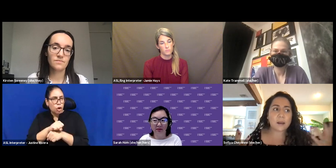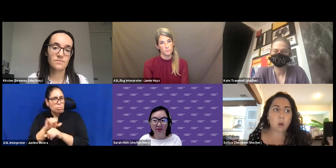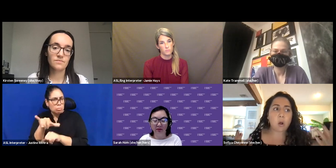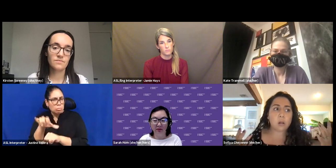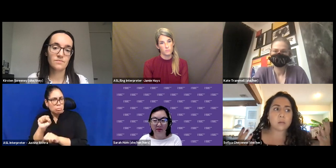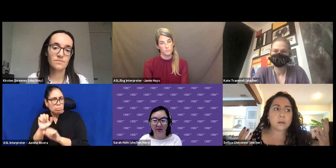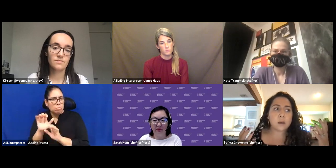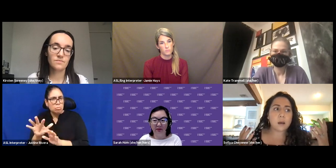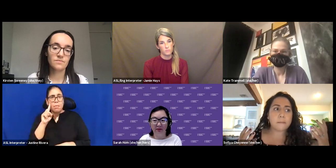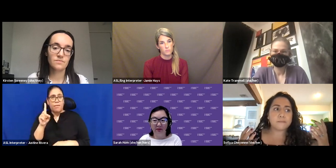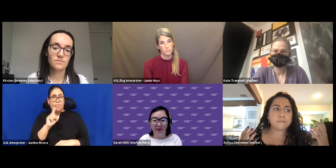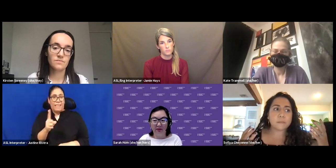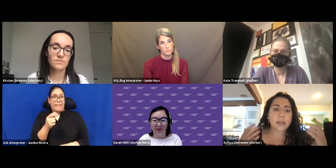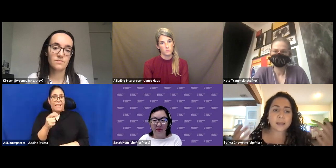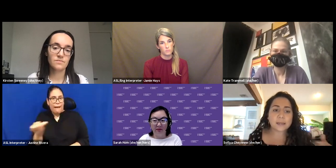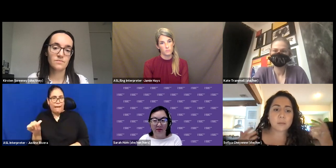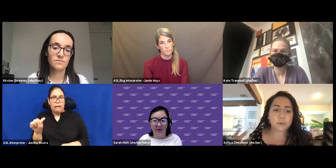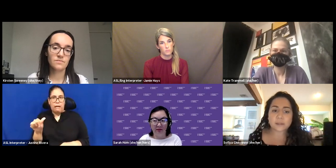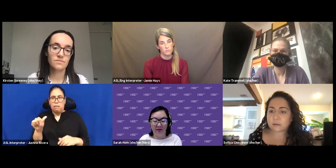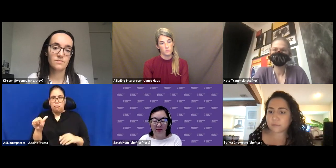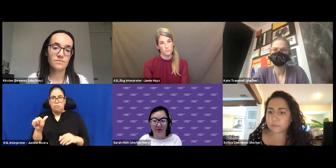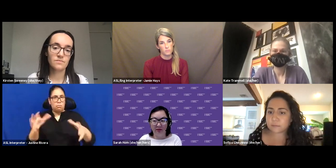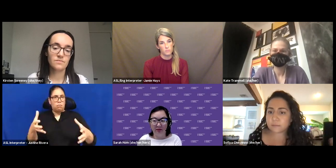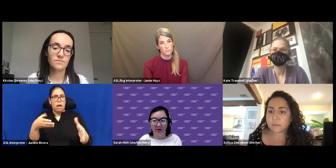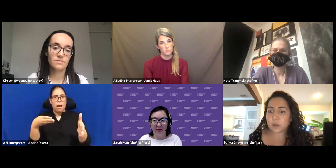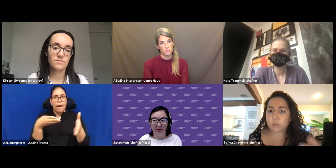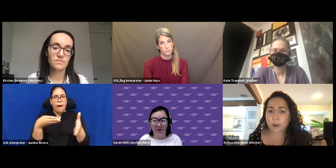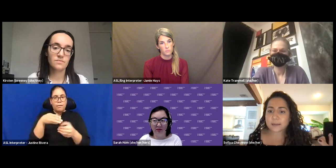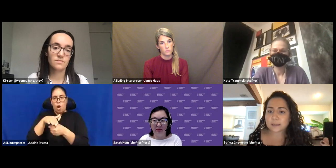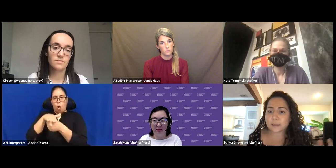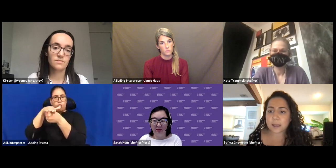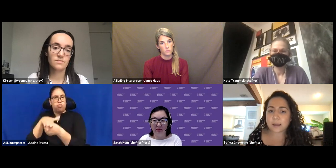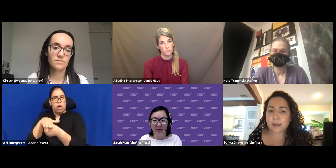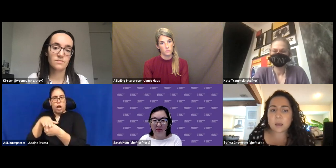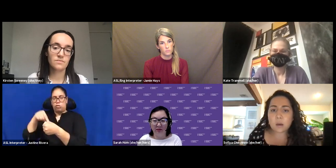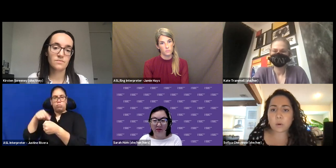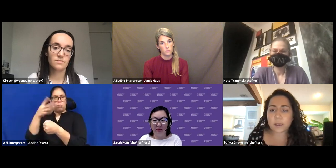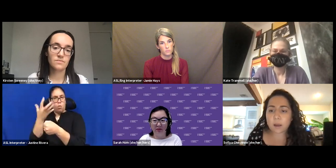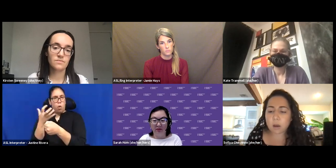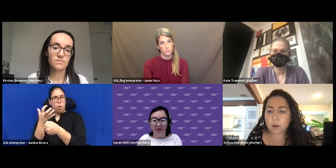and all, antioppressive, you know, practice, and working on